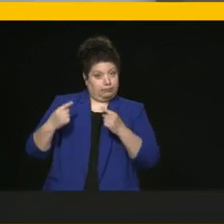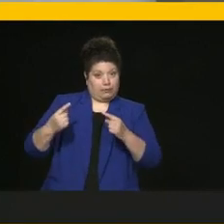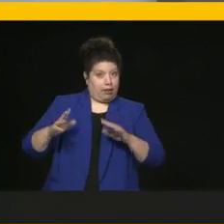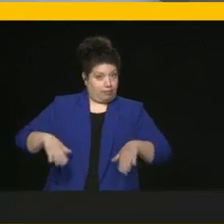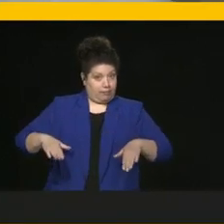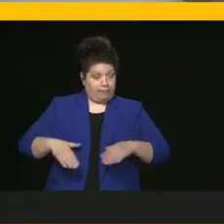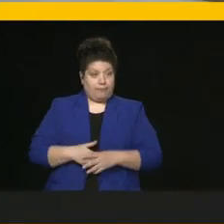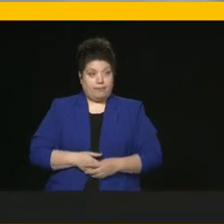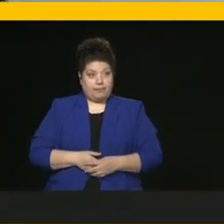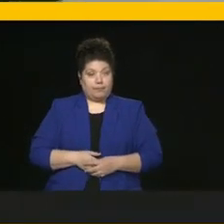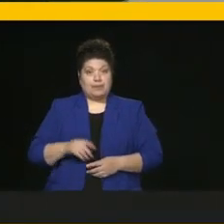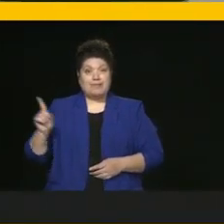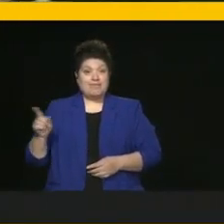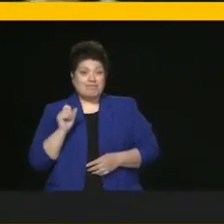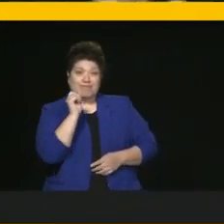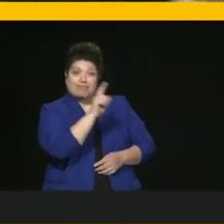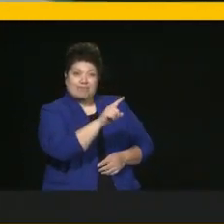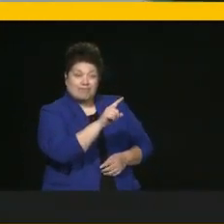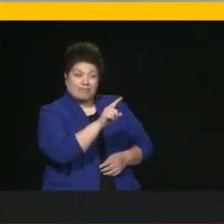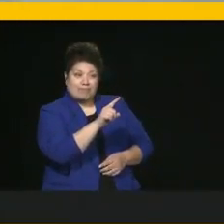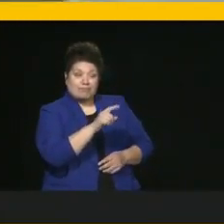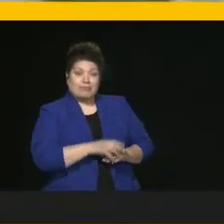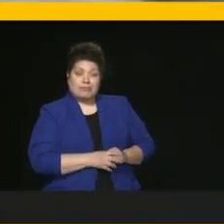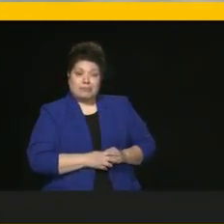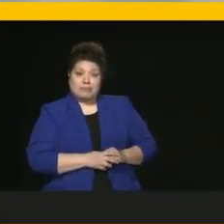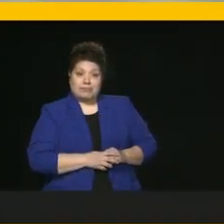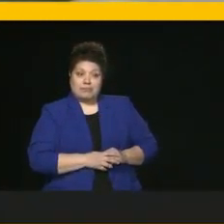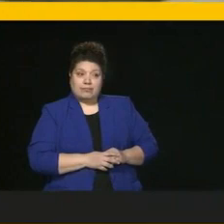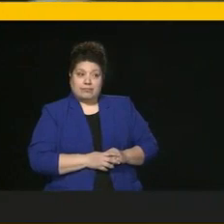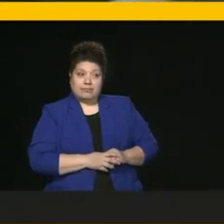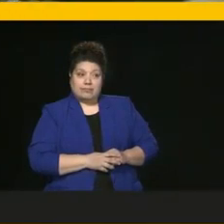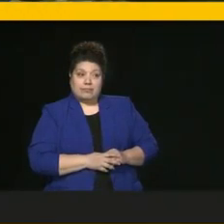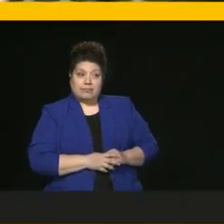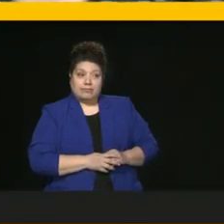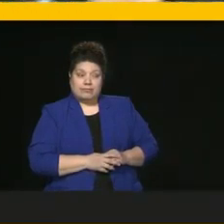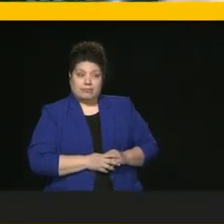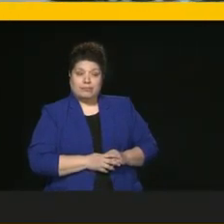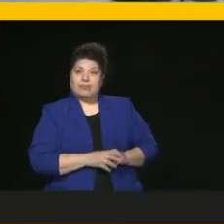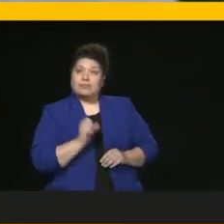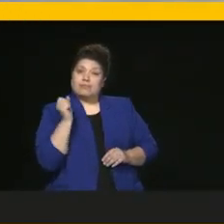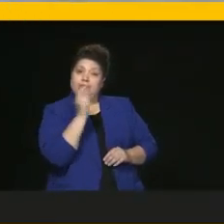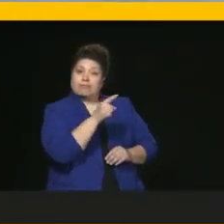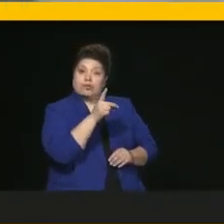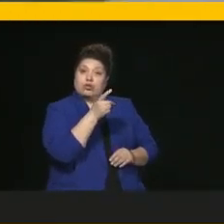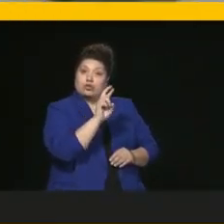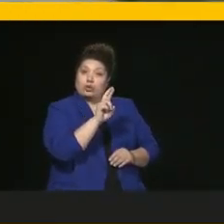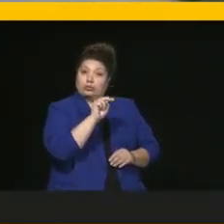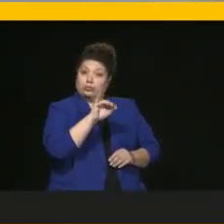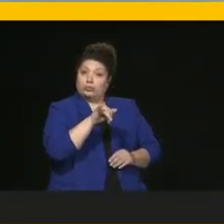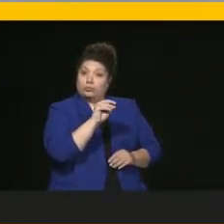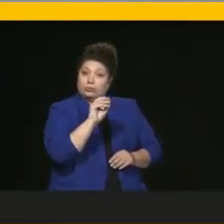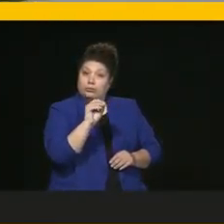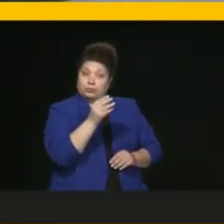HAVE NOT RECEIVED SUCH A REQUEST FROM THE GOVERNMENT OF QUÉBEC. Announcer: FOLLOW-UP